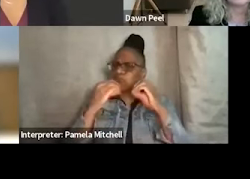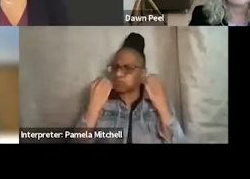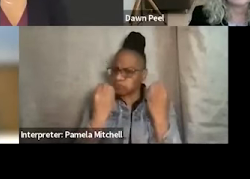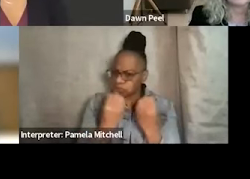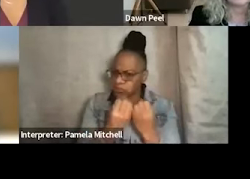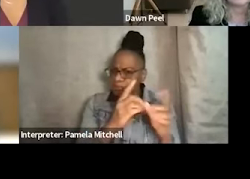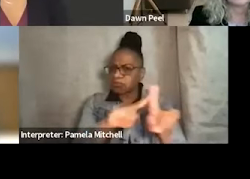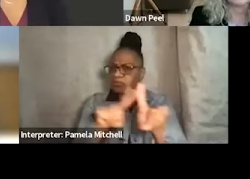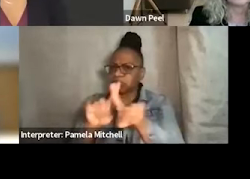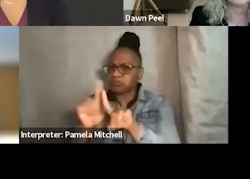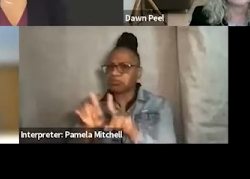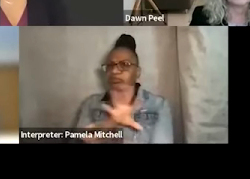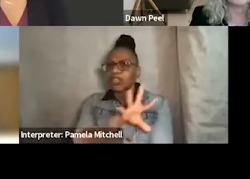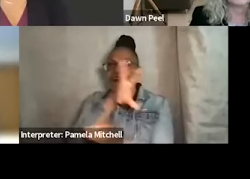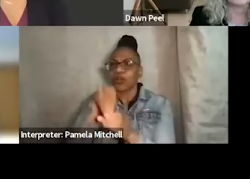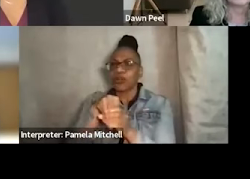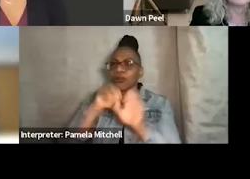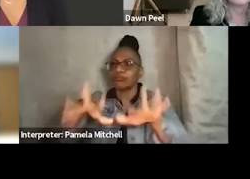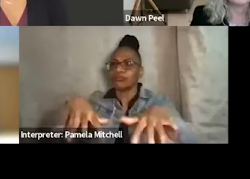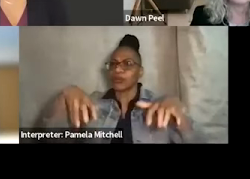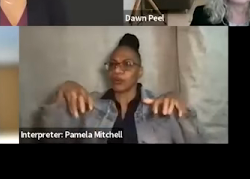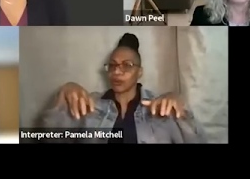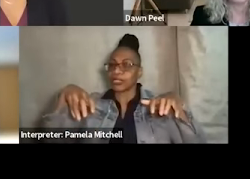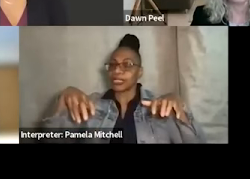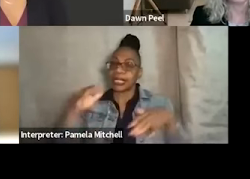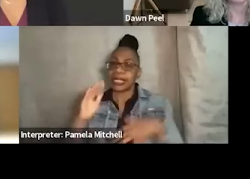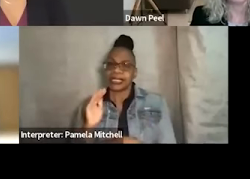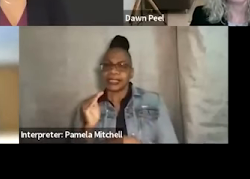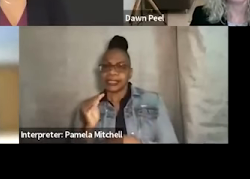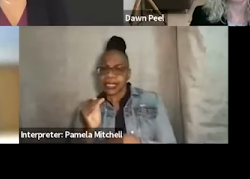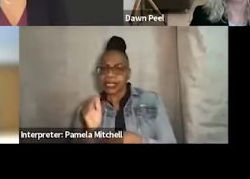included here in the audience today. It looks like the bigger groups